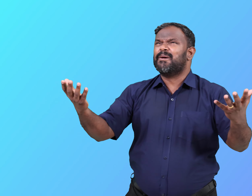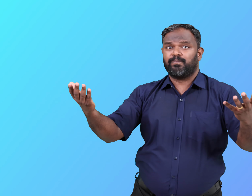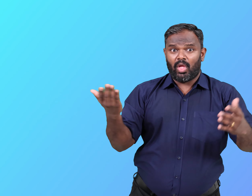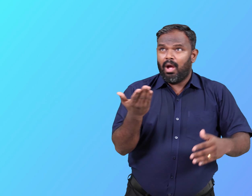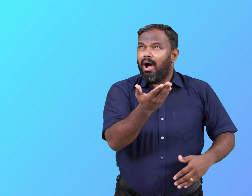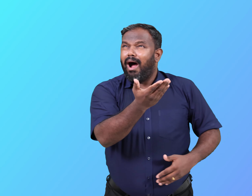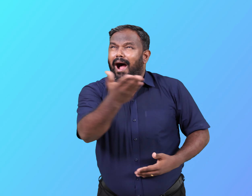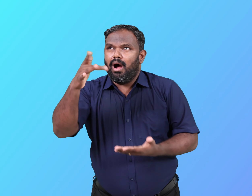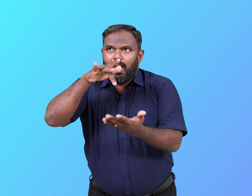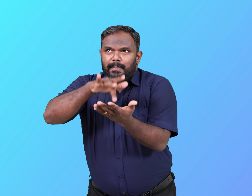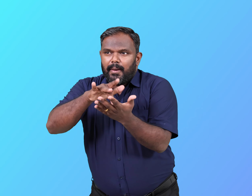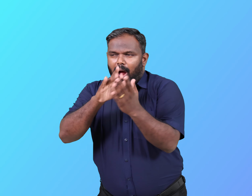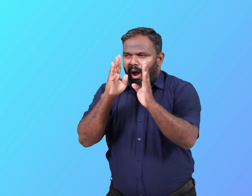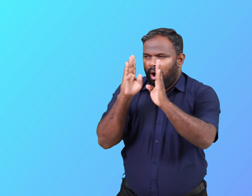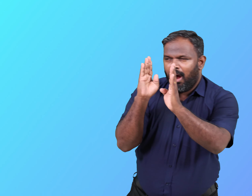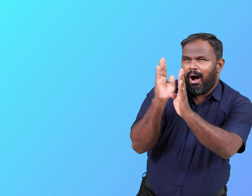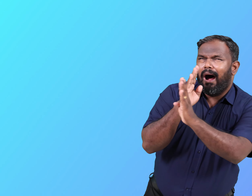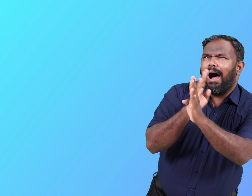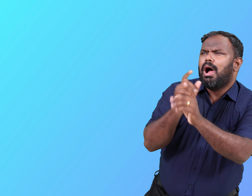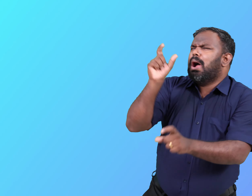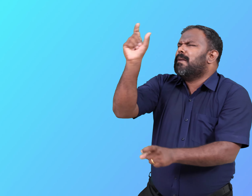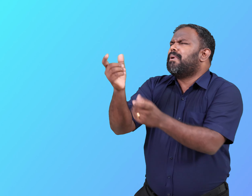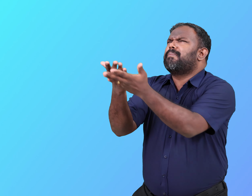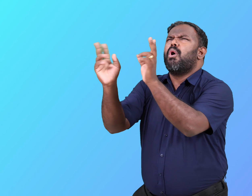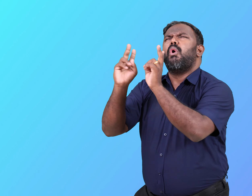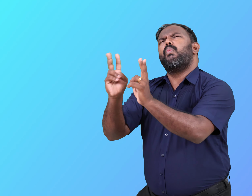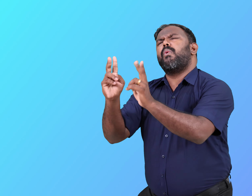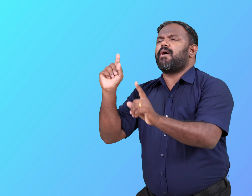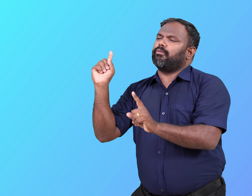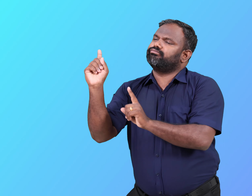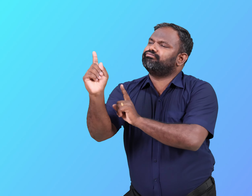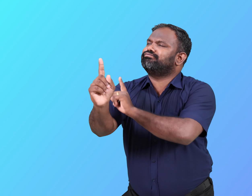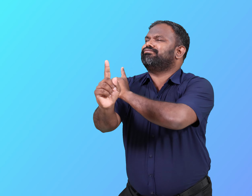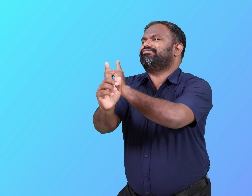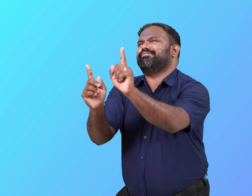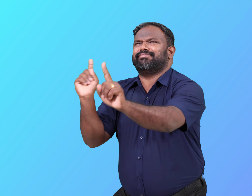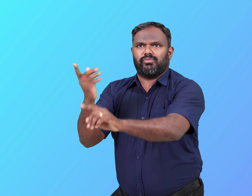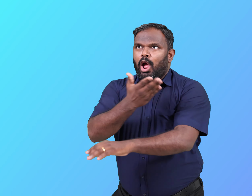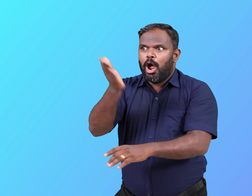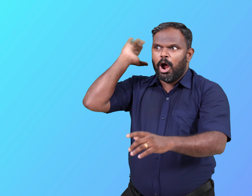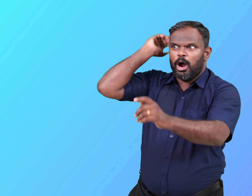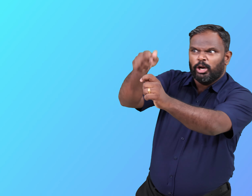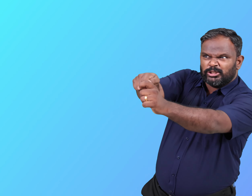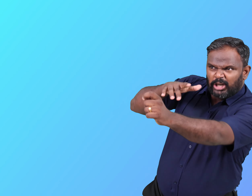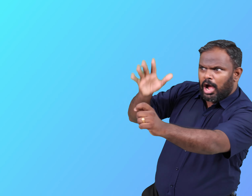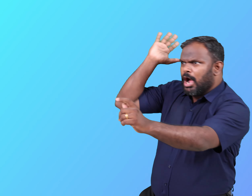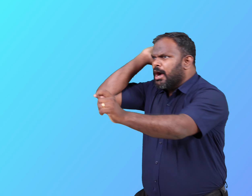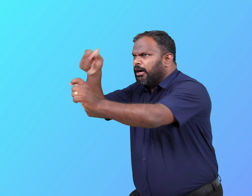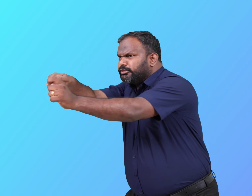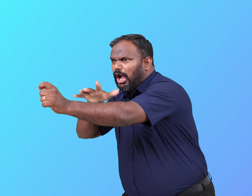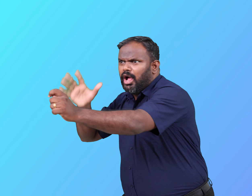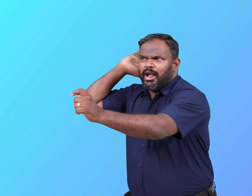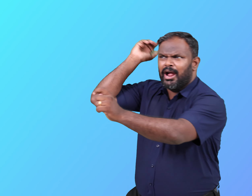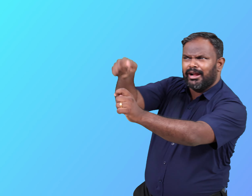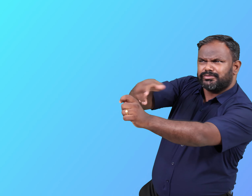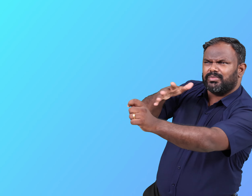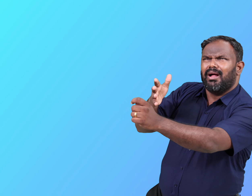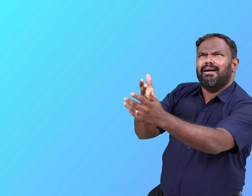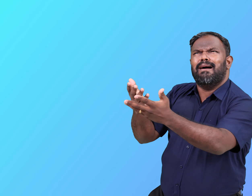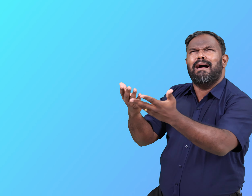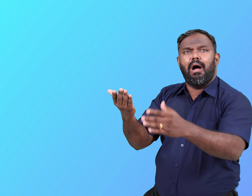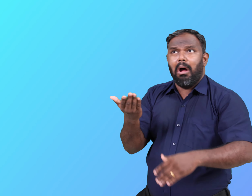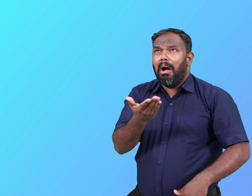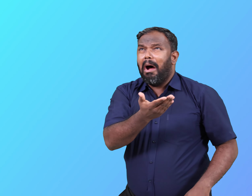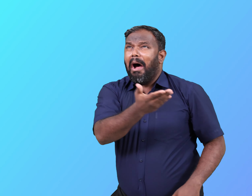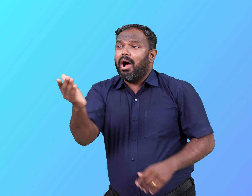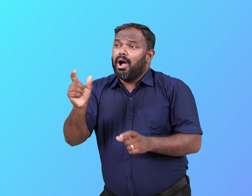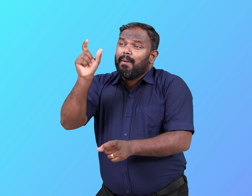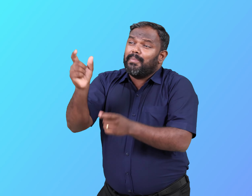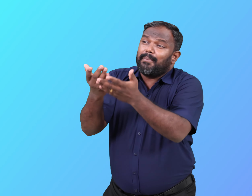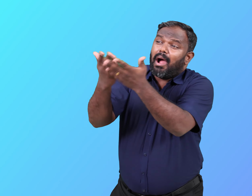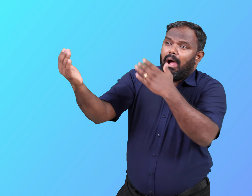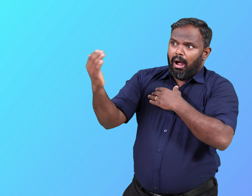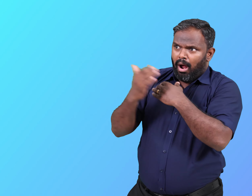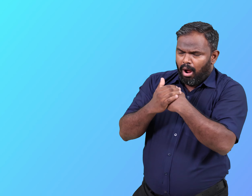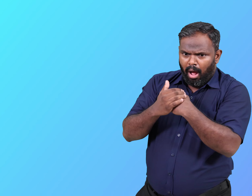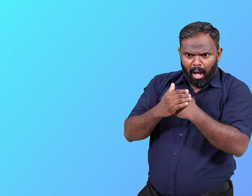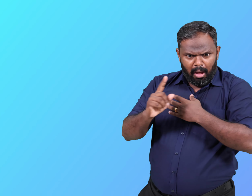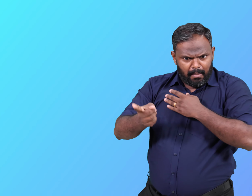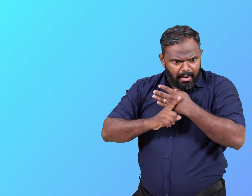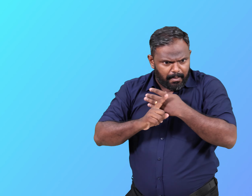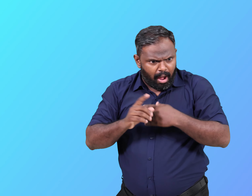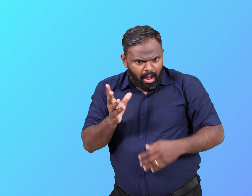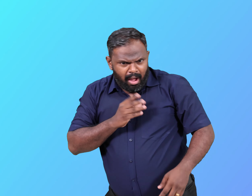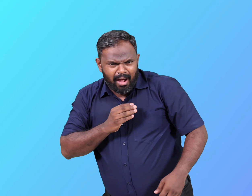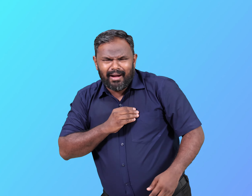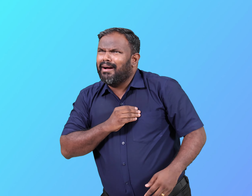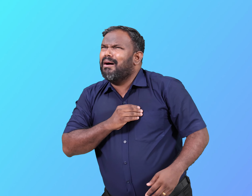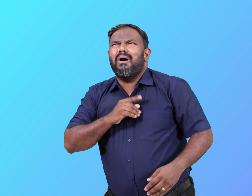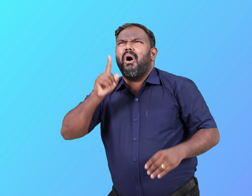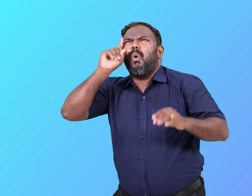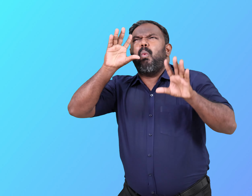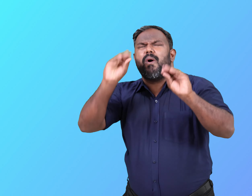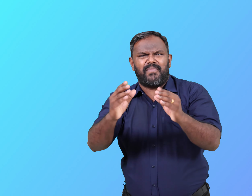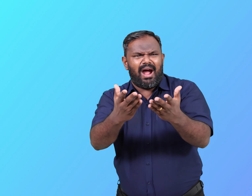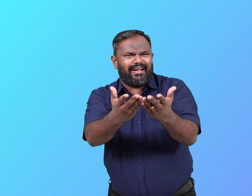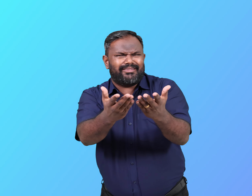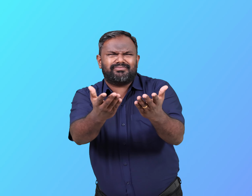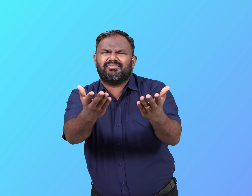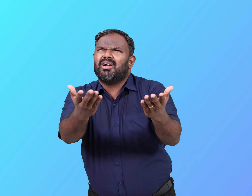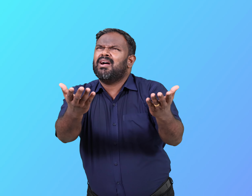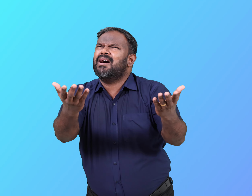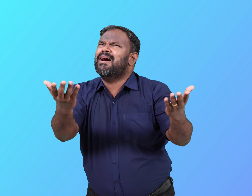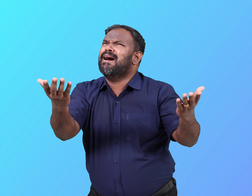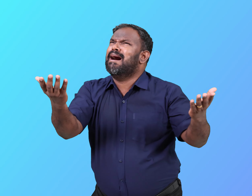Suddenly, from their hiding places, they let their arrows fly. They shoot to kill innocent people.